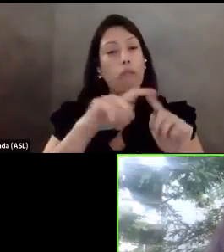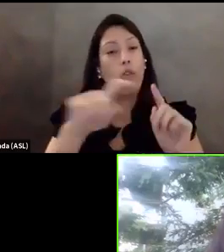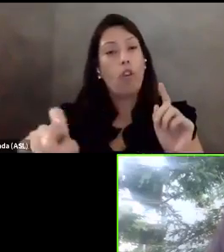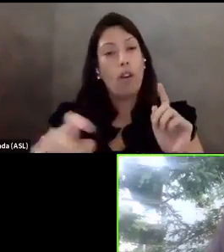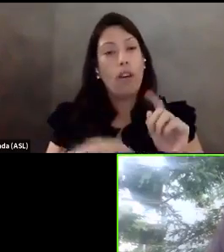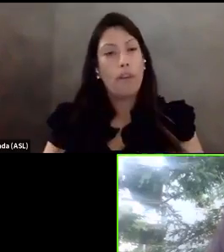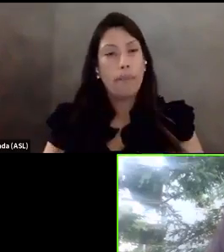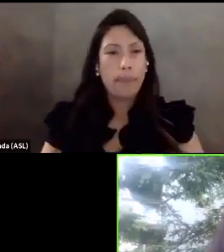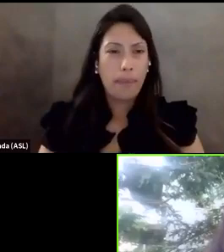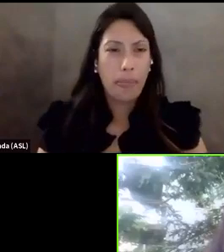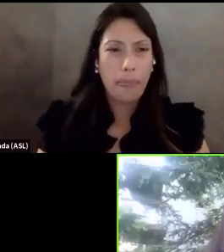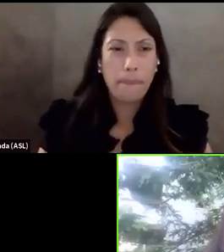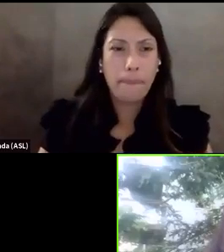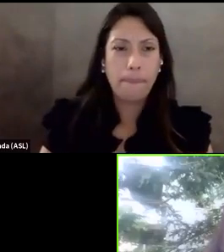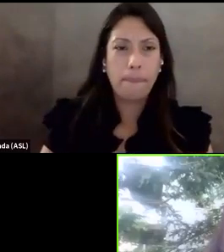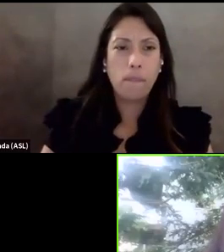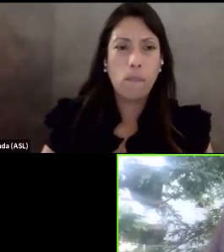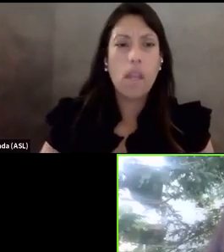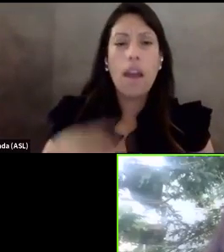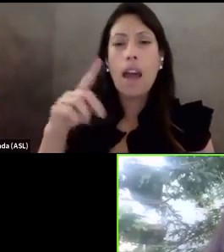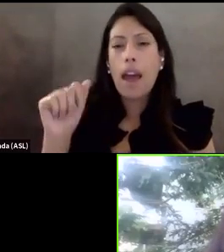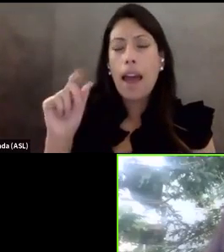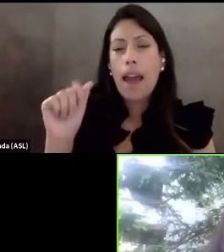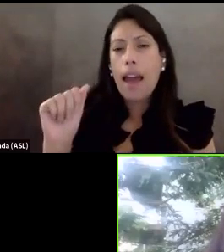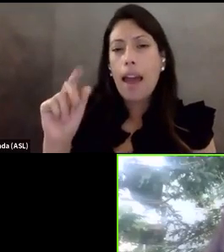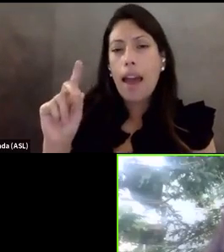Adam had one quick